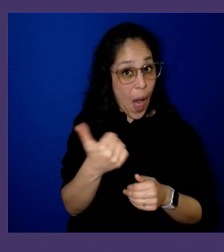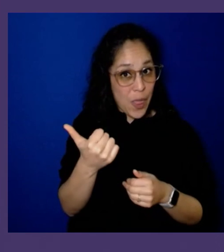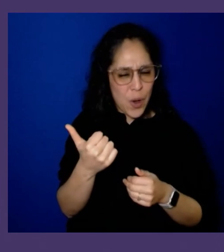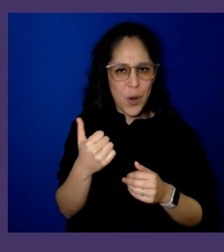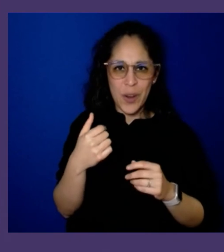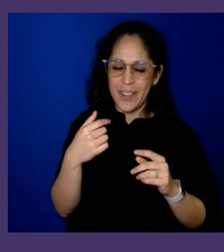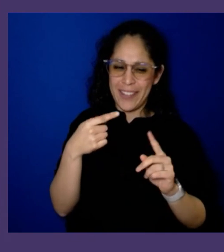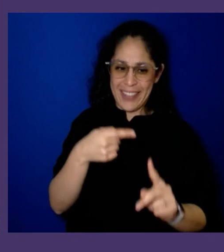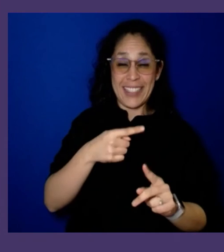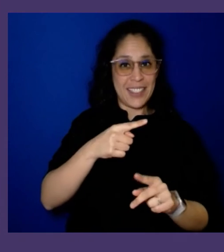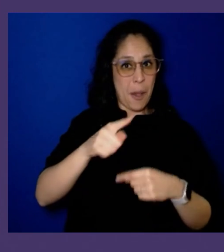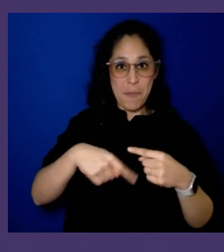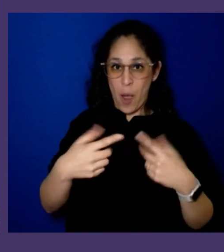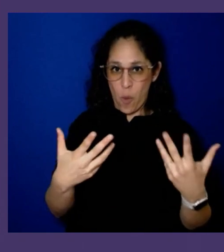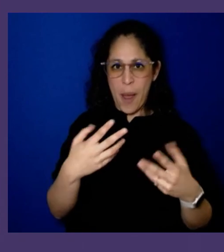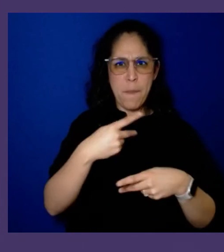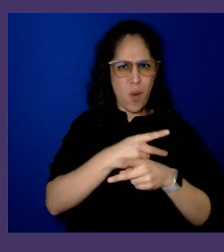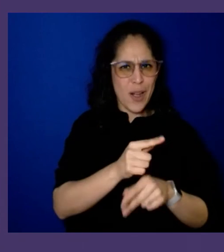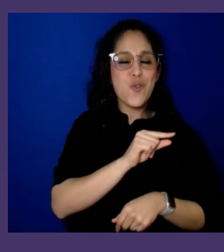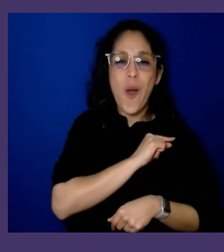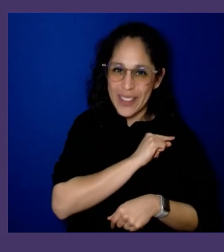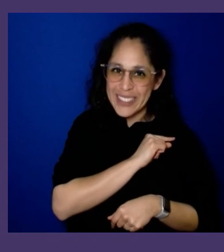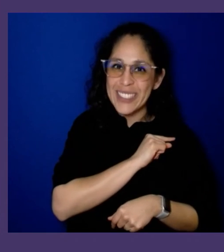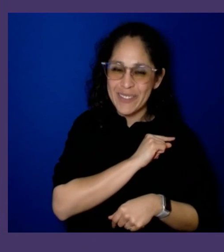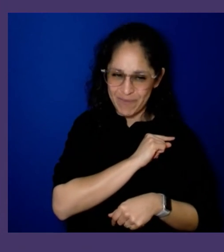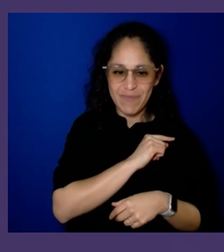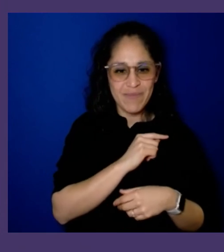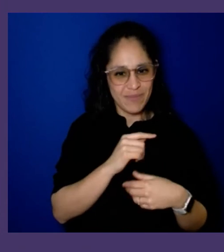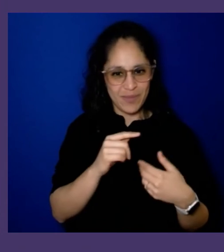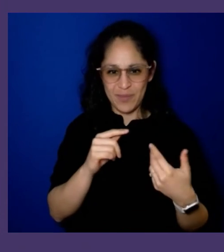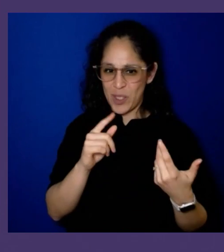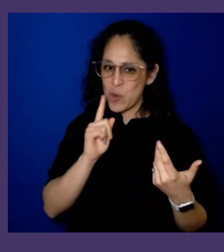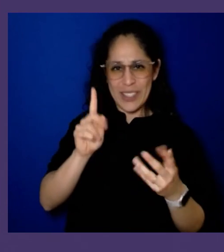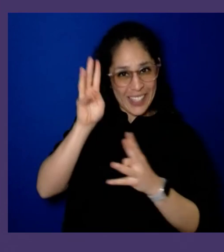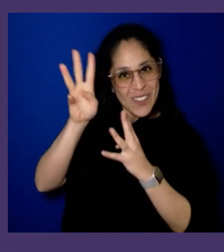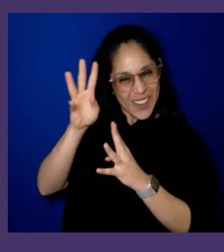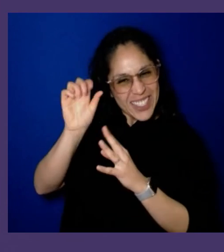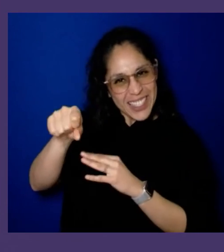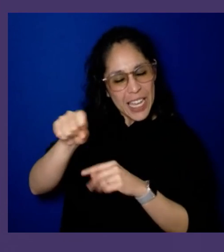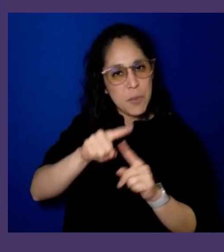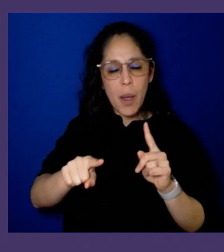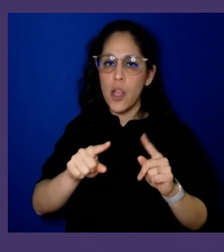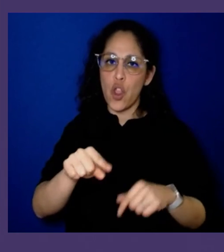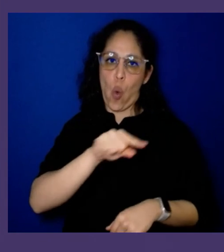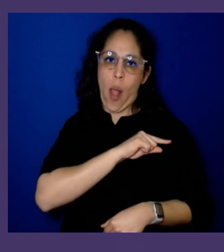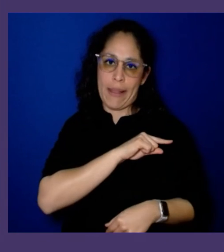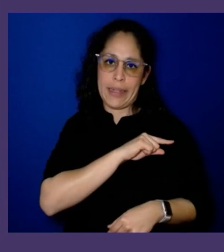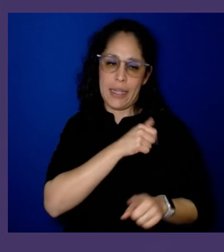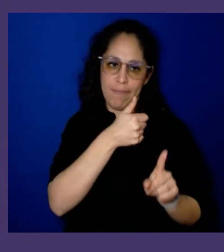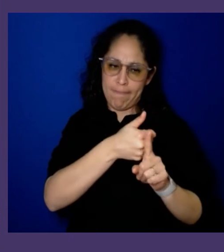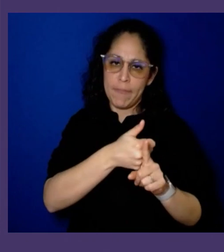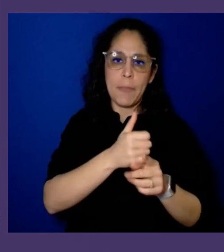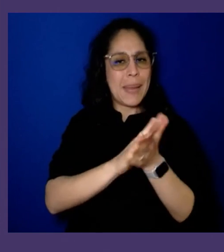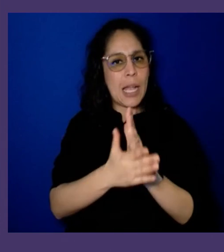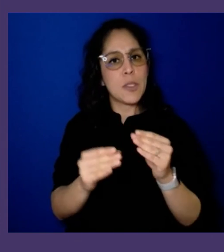There's a lot around innovation, but it also just leads to better quality products that are more flexible and accommodating to people.